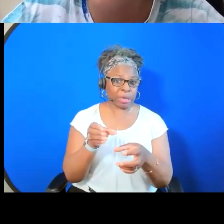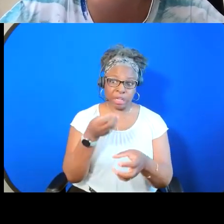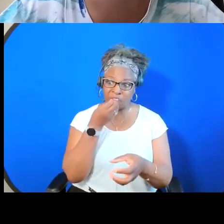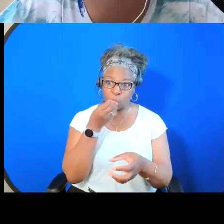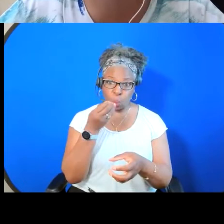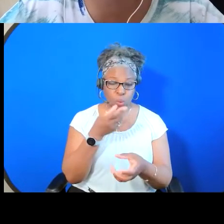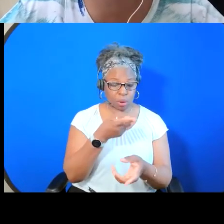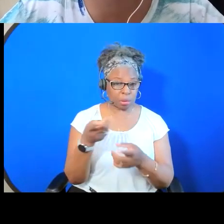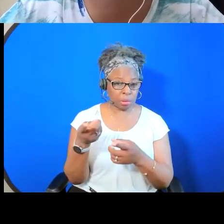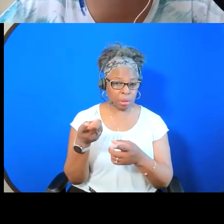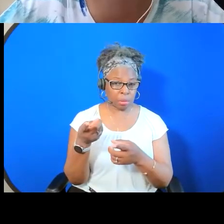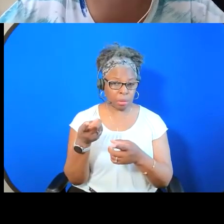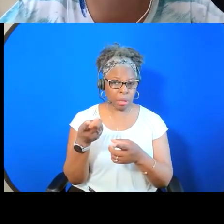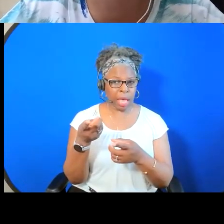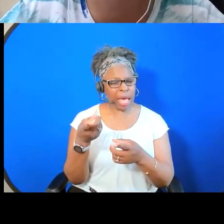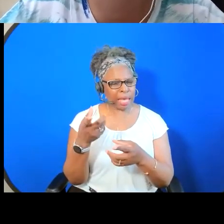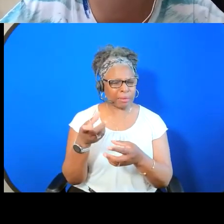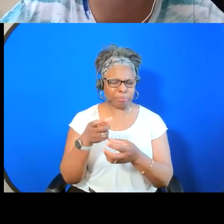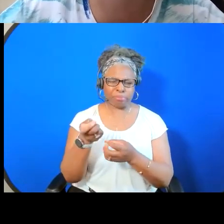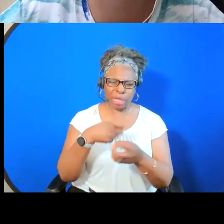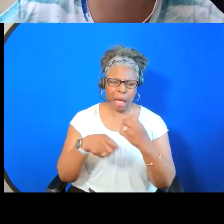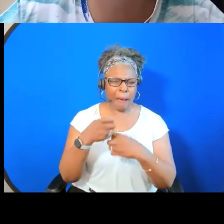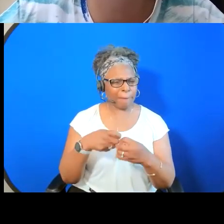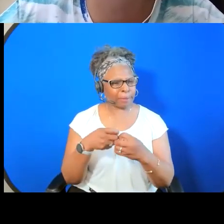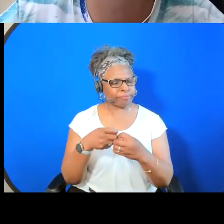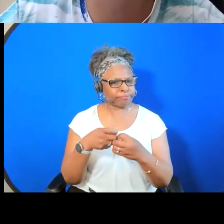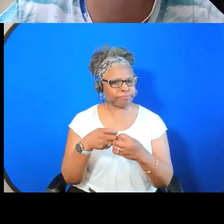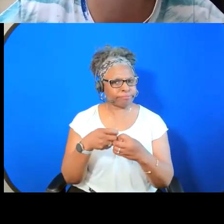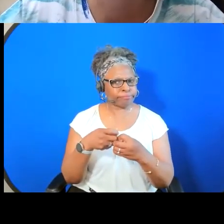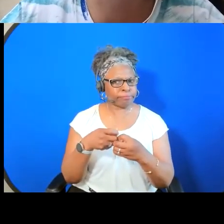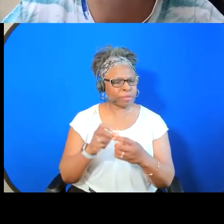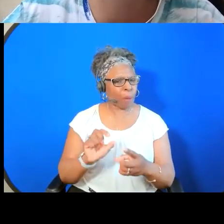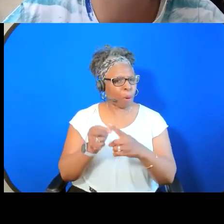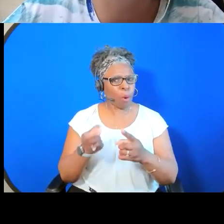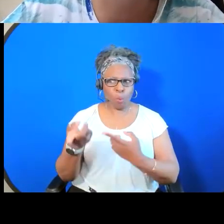And this becomes the kind of metaphorical starting point for a discussion around notions of democracy